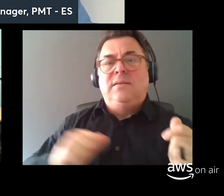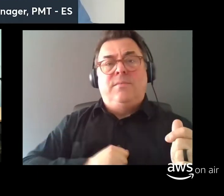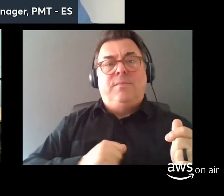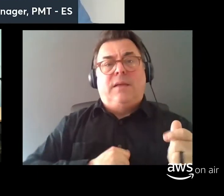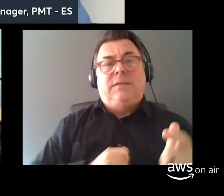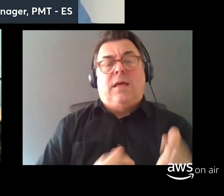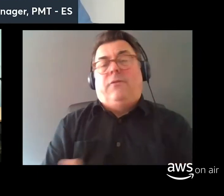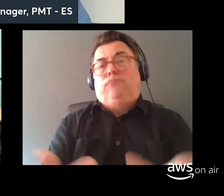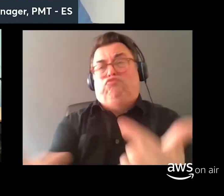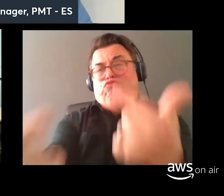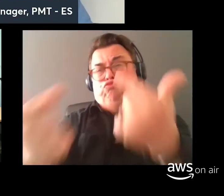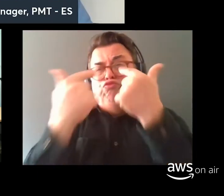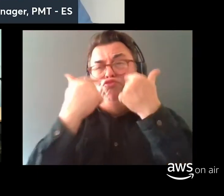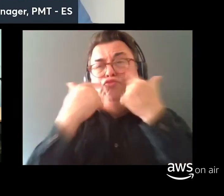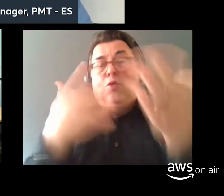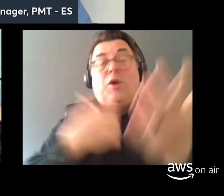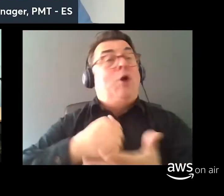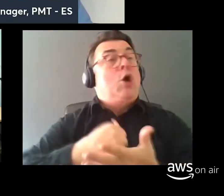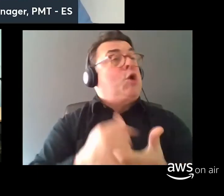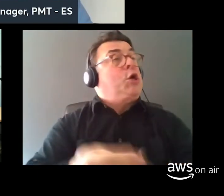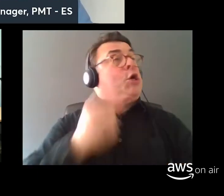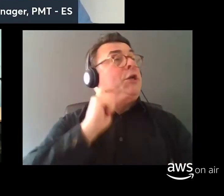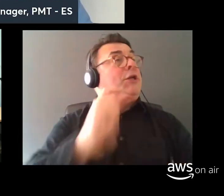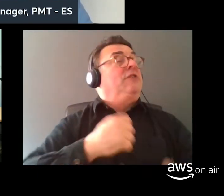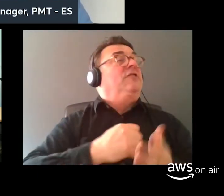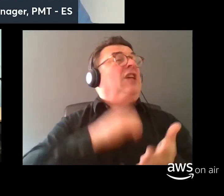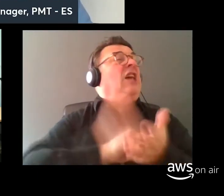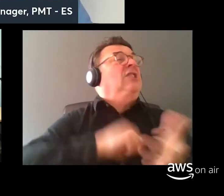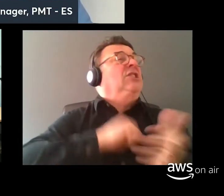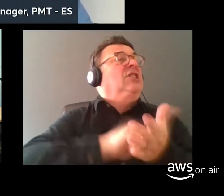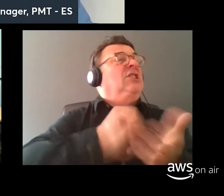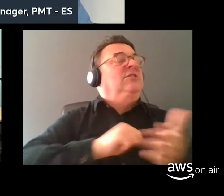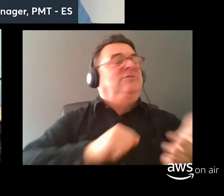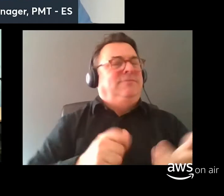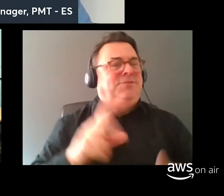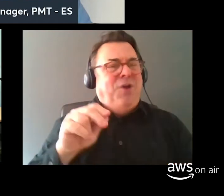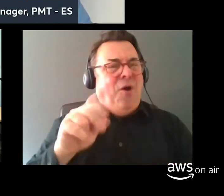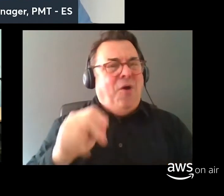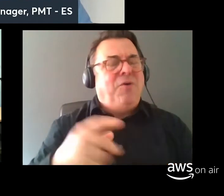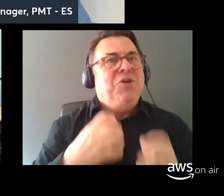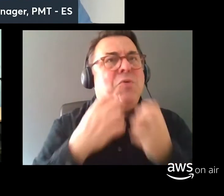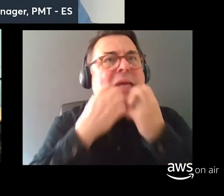I just put my credit card in, and it just starts charging. But no, you care Chad! I do.